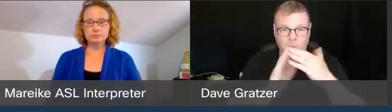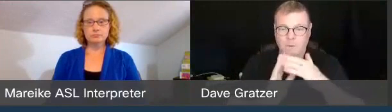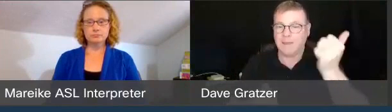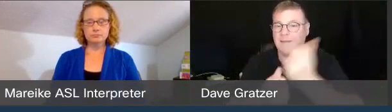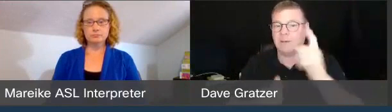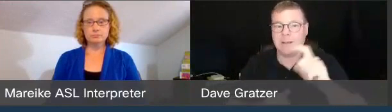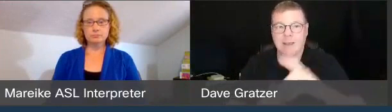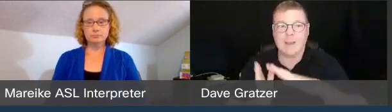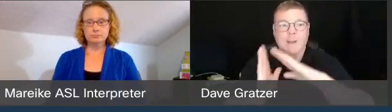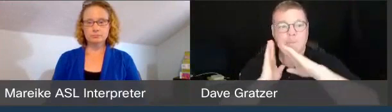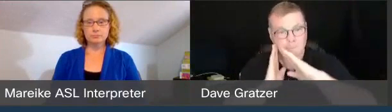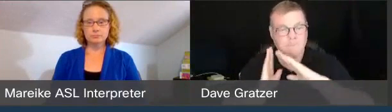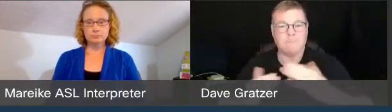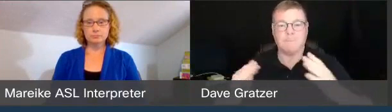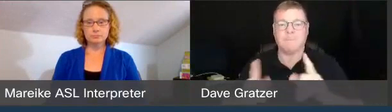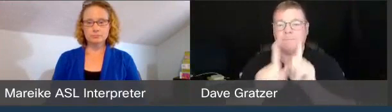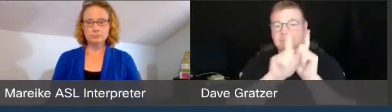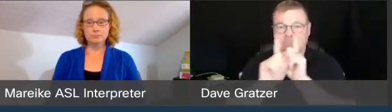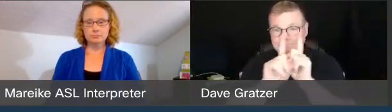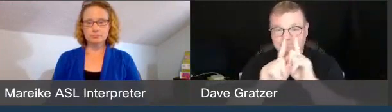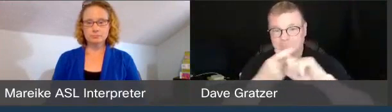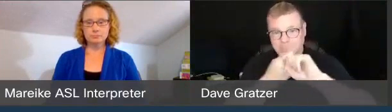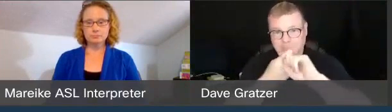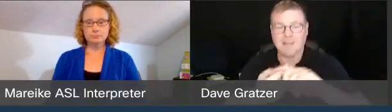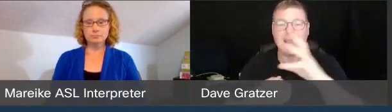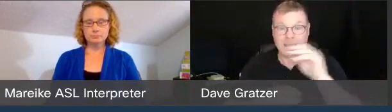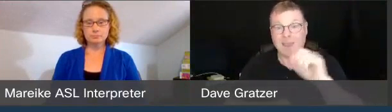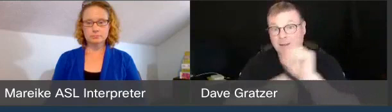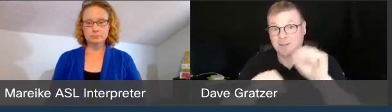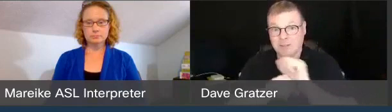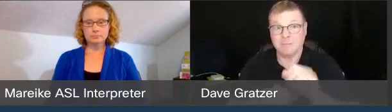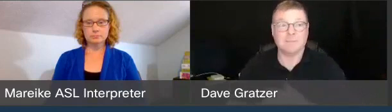a buddy and a job. So and in FACT teams and ACT teams are great at connecting